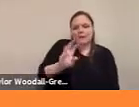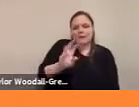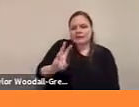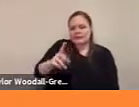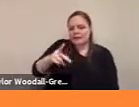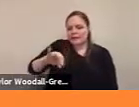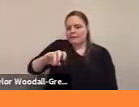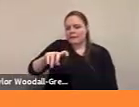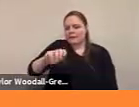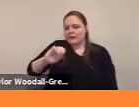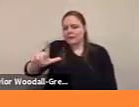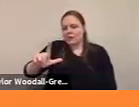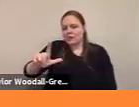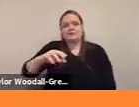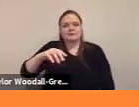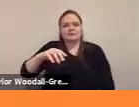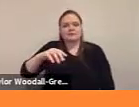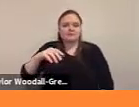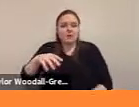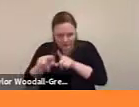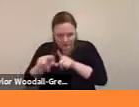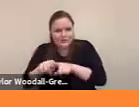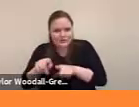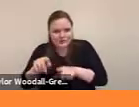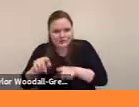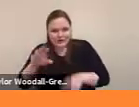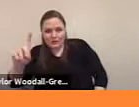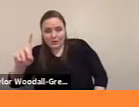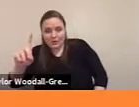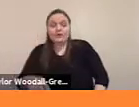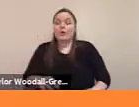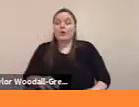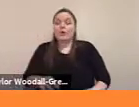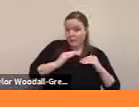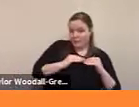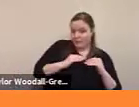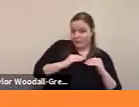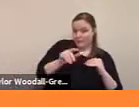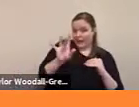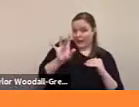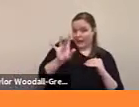Or at least 18 point-or twenty four pixels in anyway.